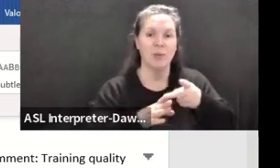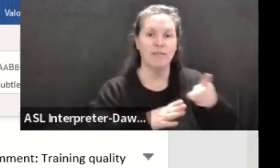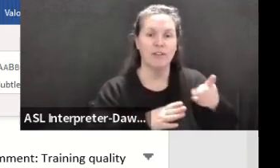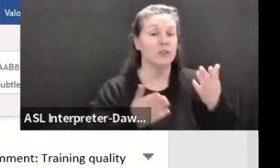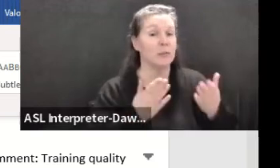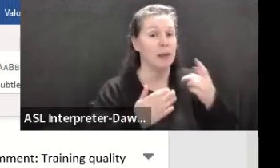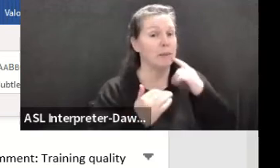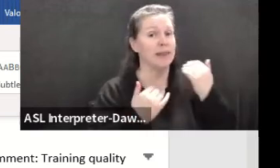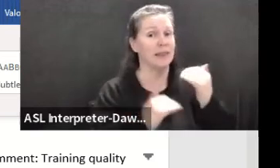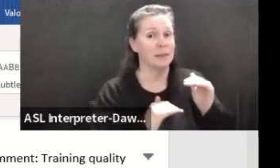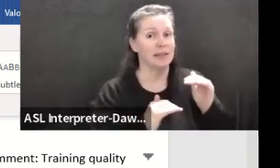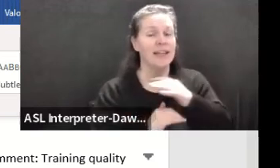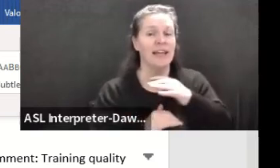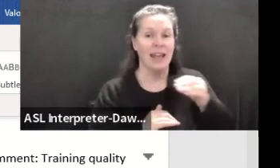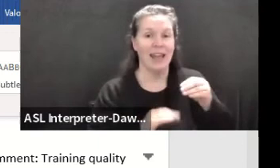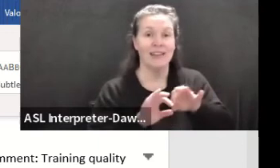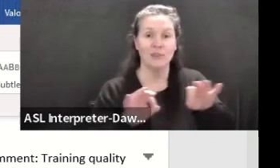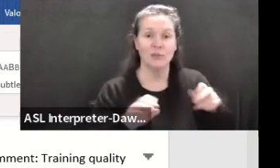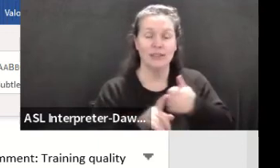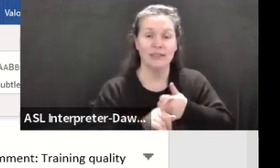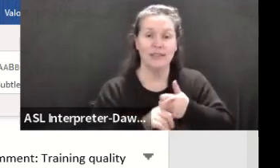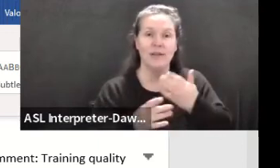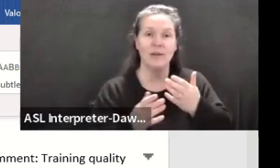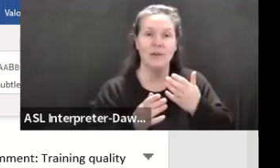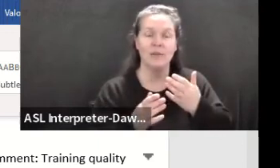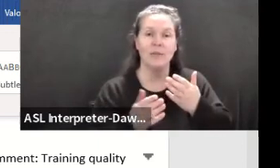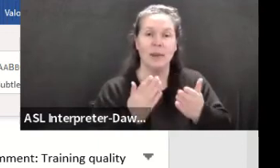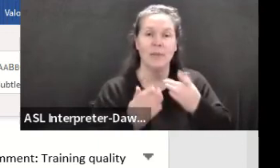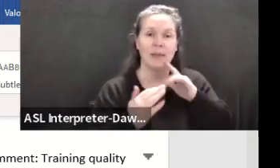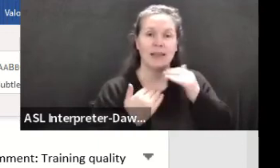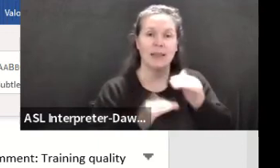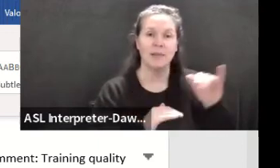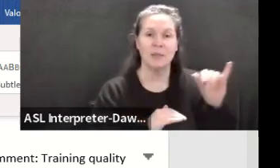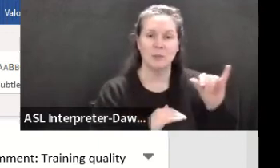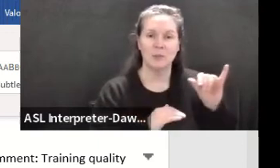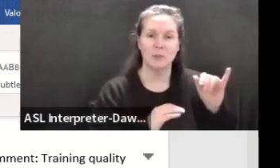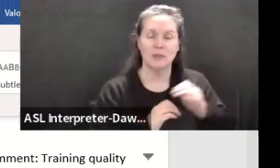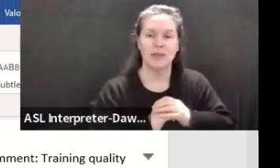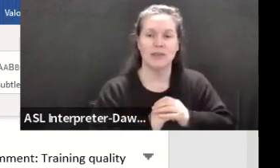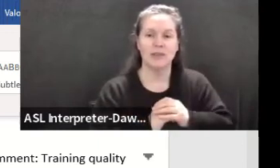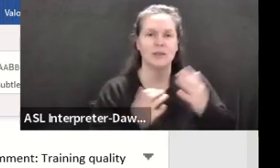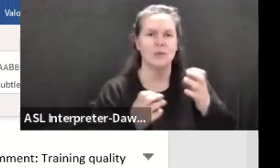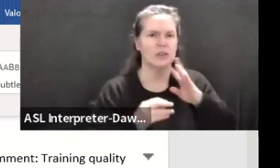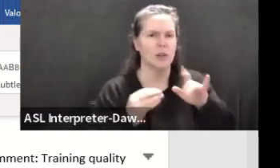and the degree may be limiting. So I wanna talk about this C or A